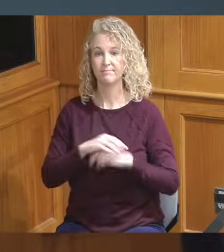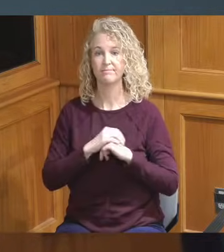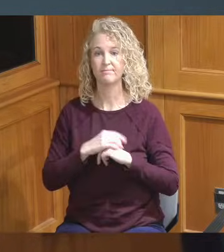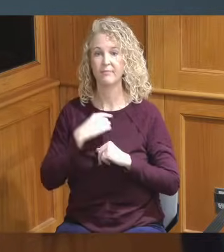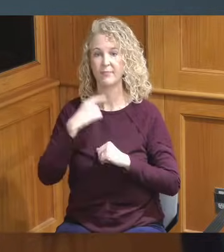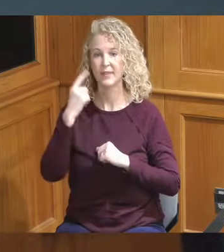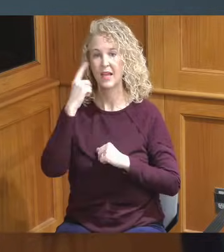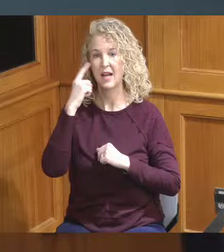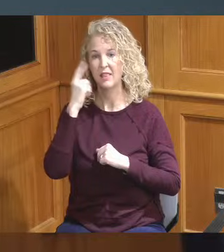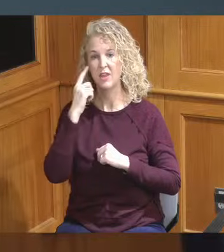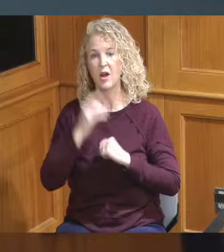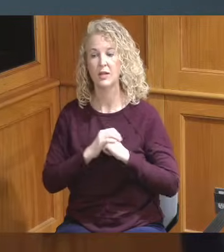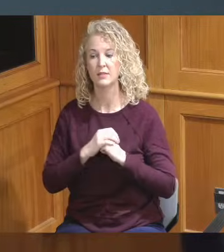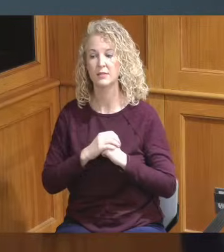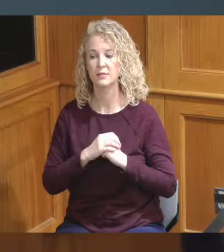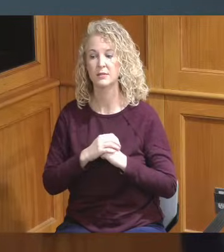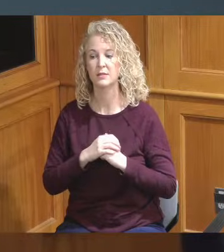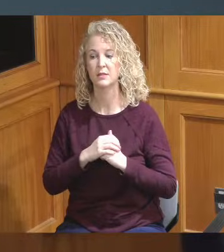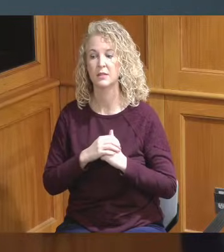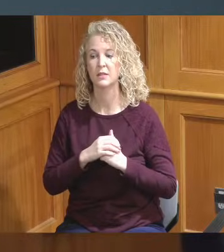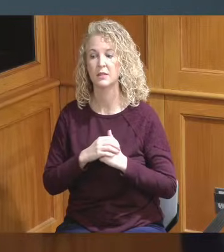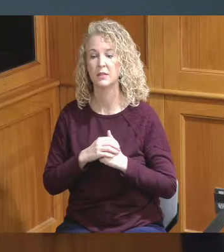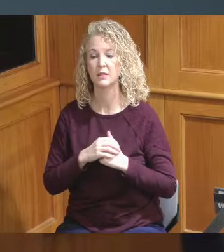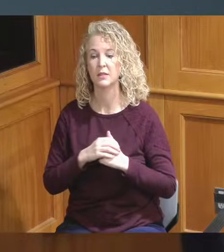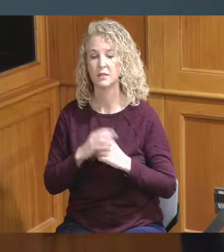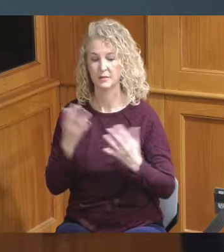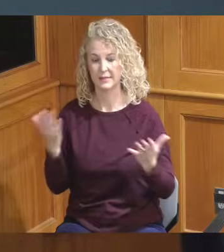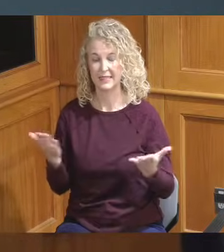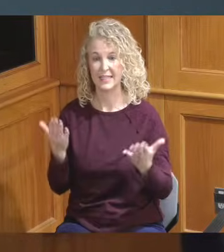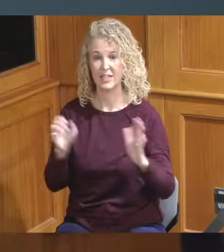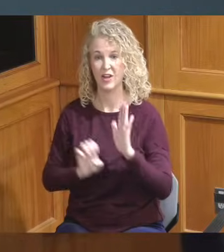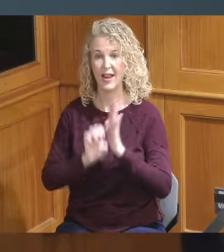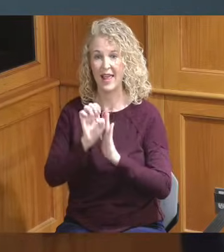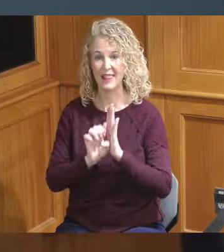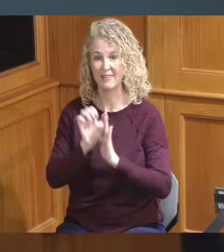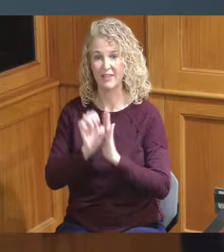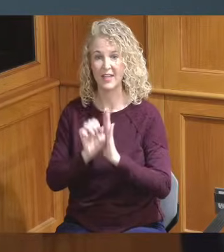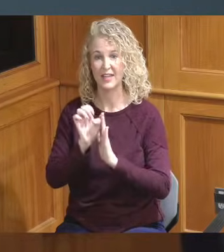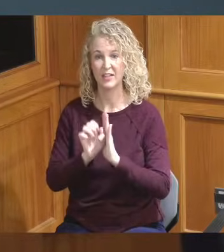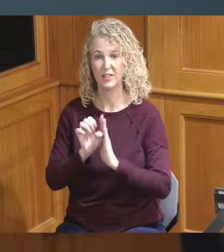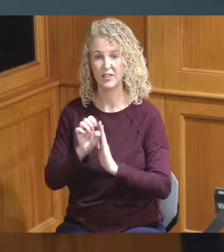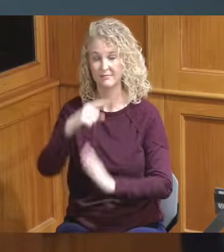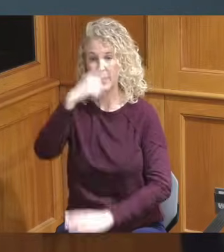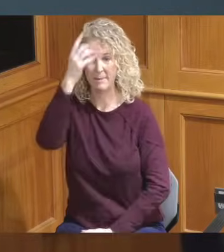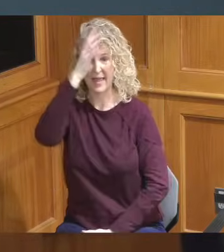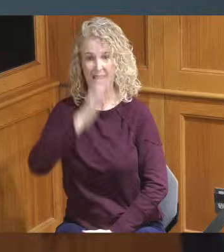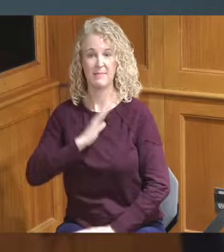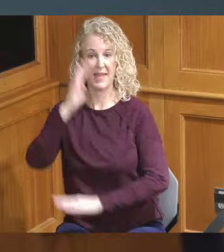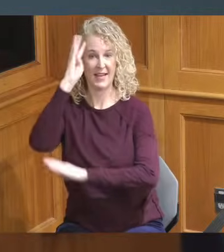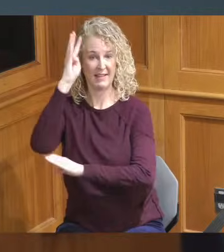traffic light. Uh, I thought about coming up in this elevator was a black man also. Uh, I thought